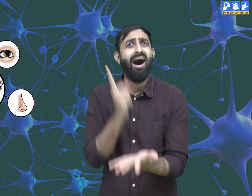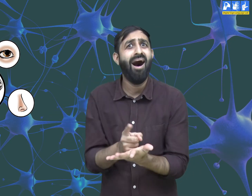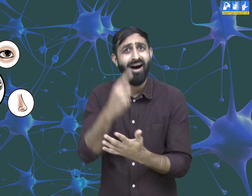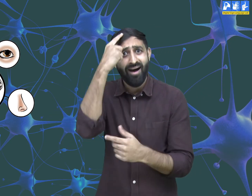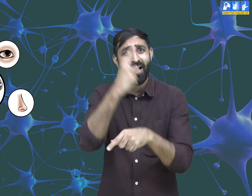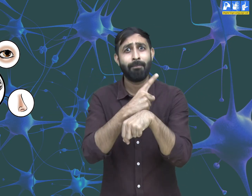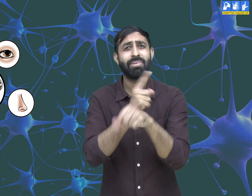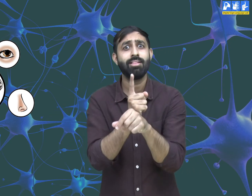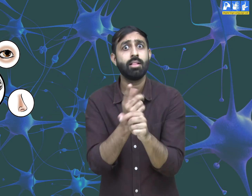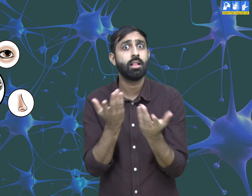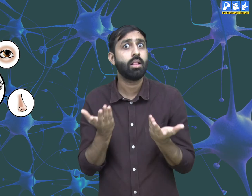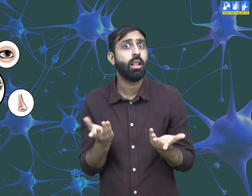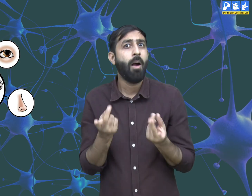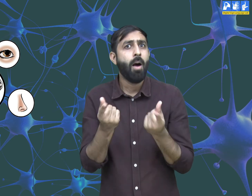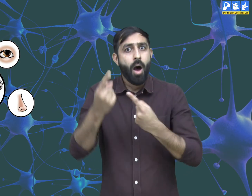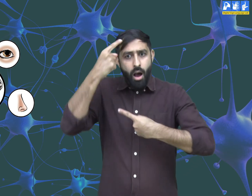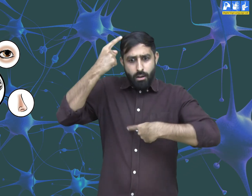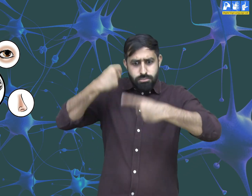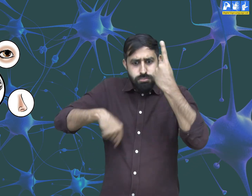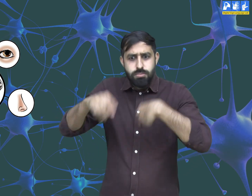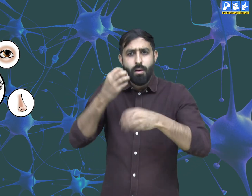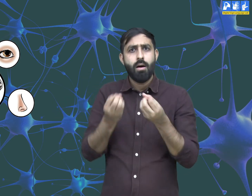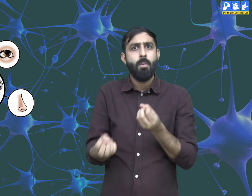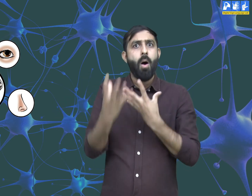It is done at the same time of the exposure to the source language.